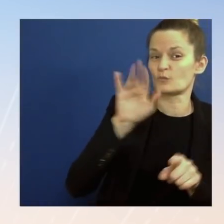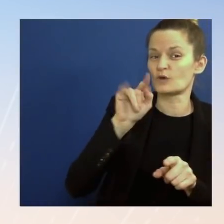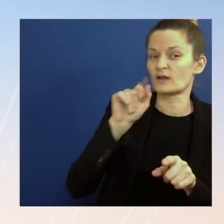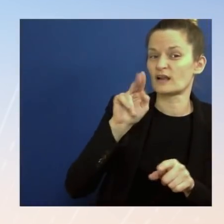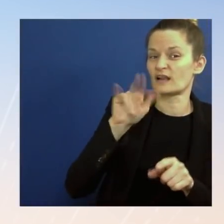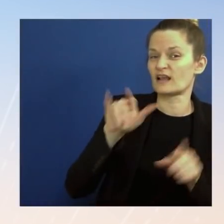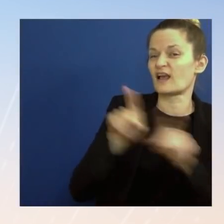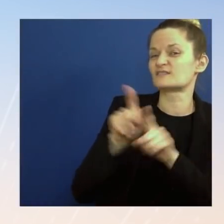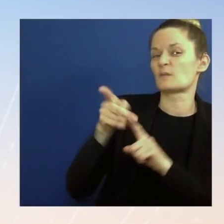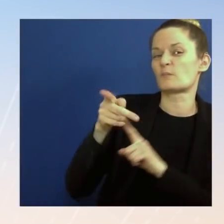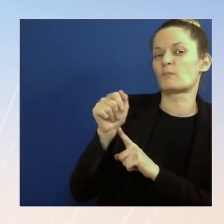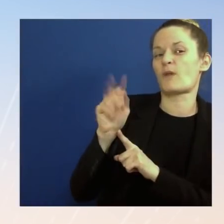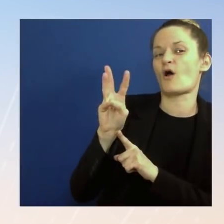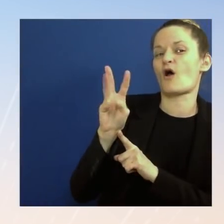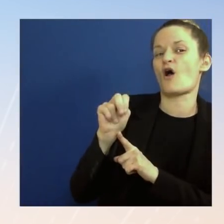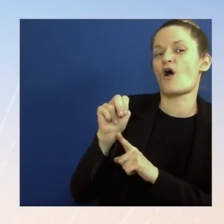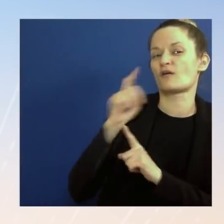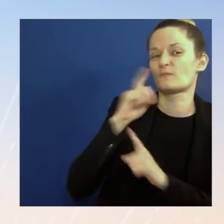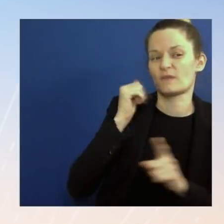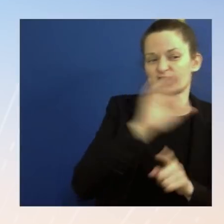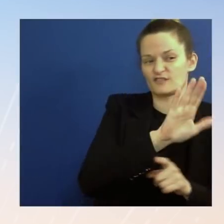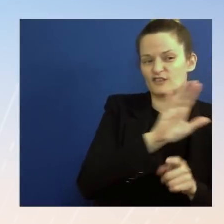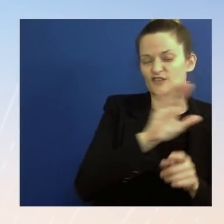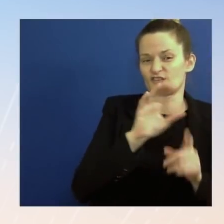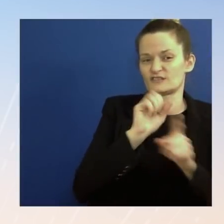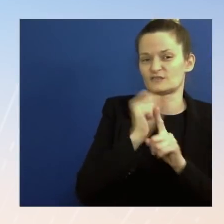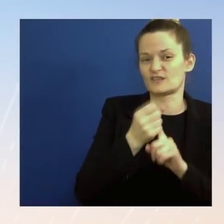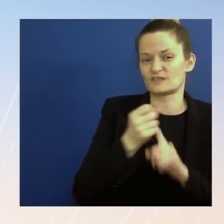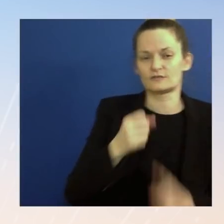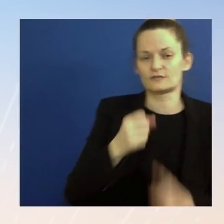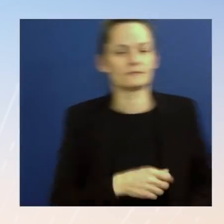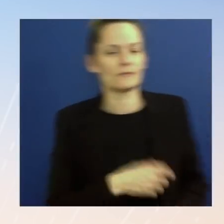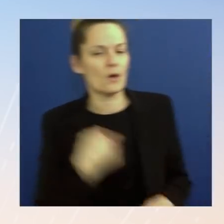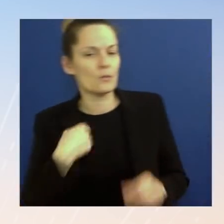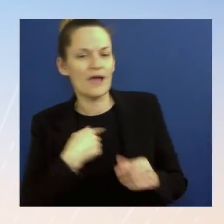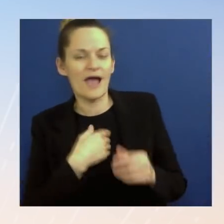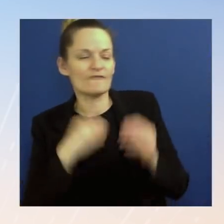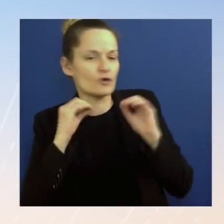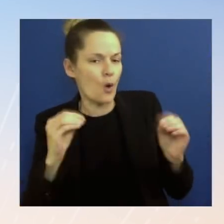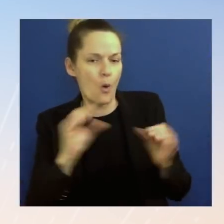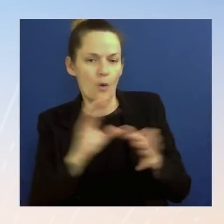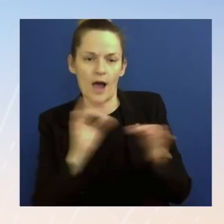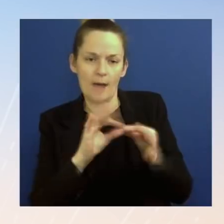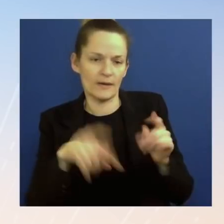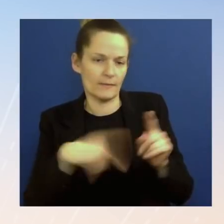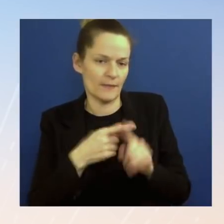Ms. Psaki: I'll come back to you. Go ahead. The Press: Thank you. On the possible trip to Europe: Is President Biden considering visiting,